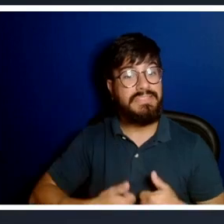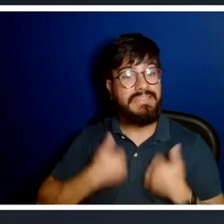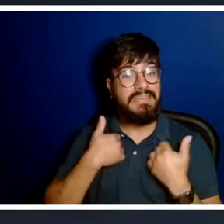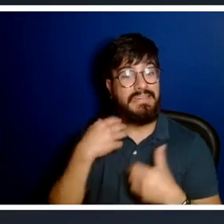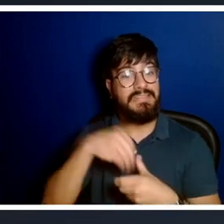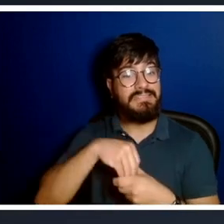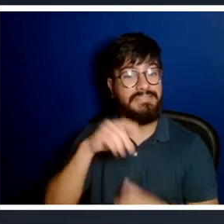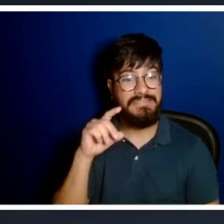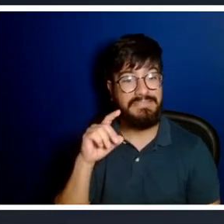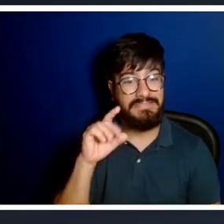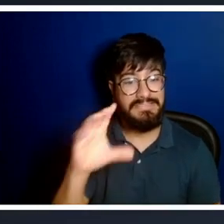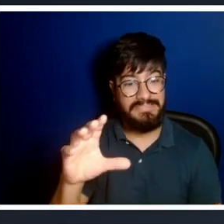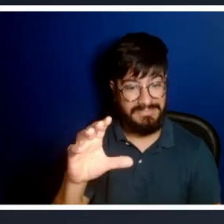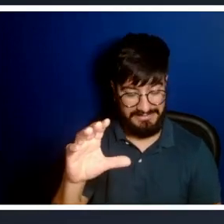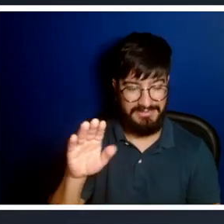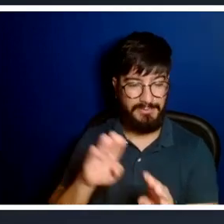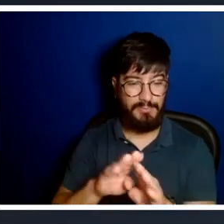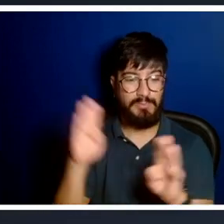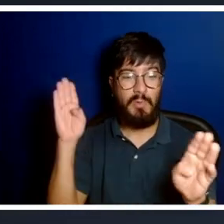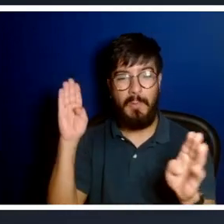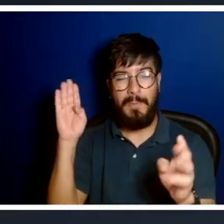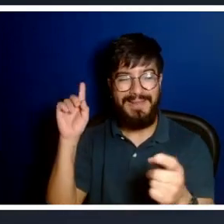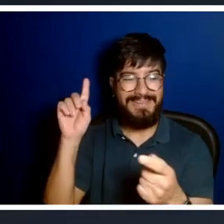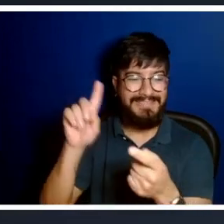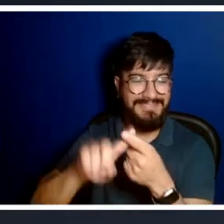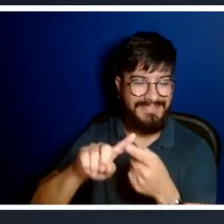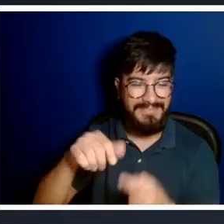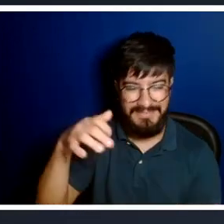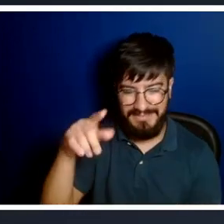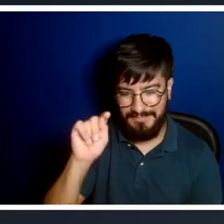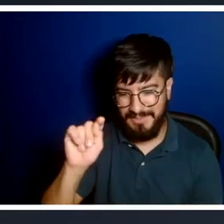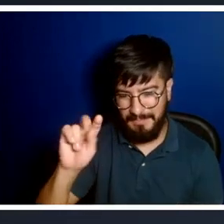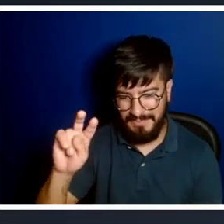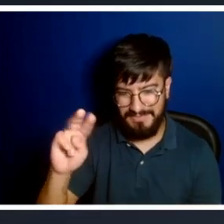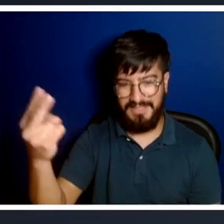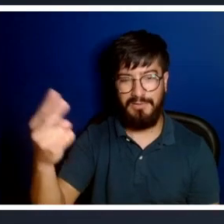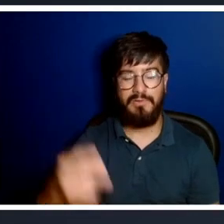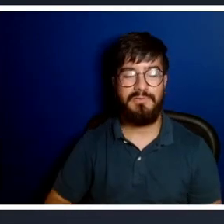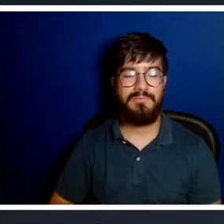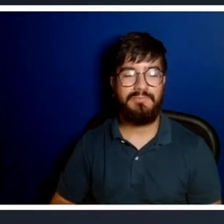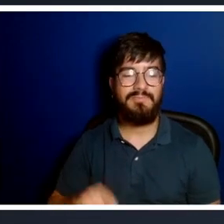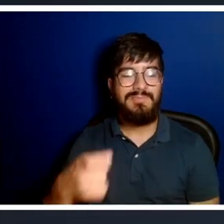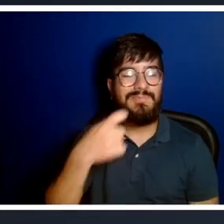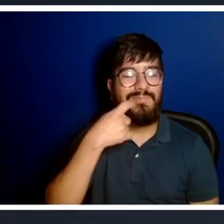2nd. Earlier in this presentation, Phoebe showed a still of our portrait of marine biologist,